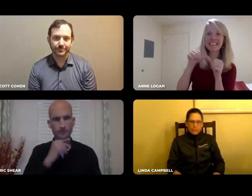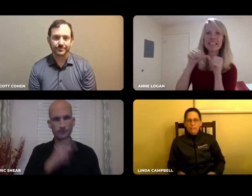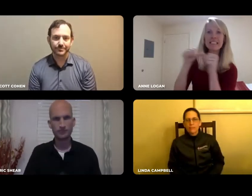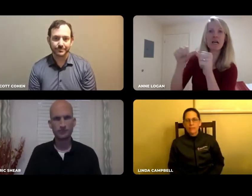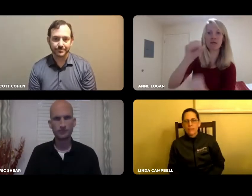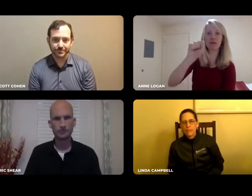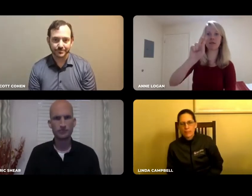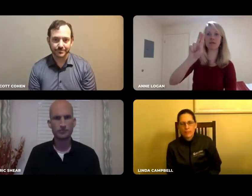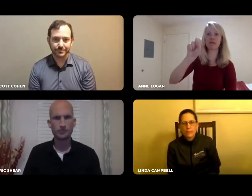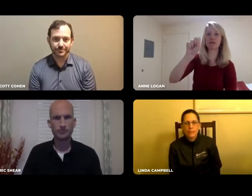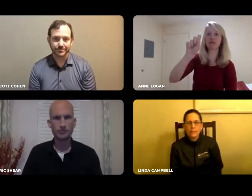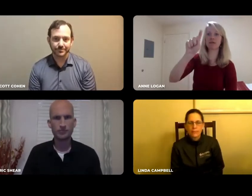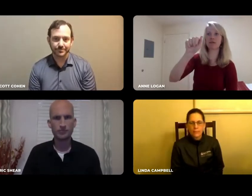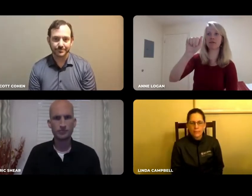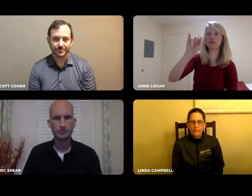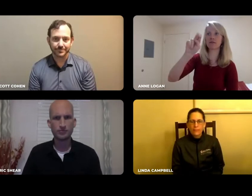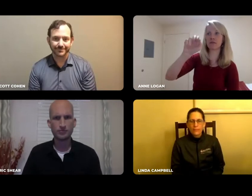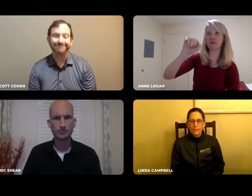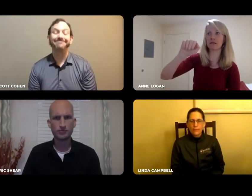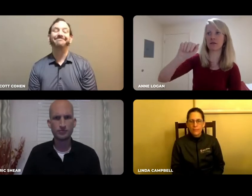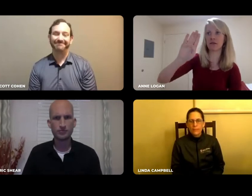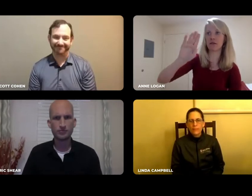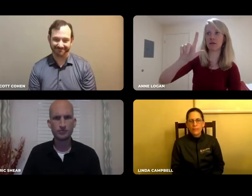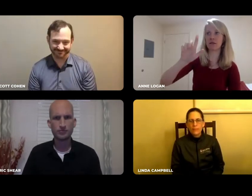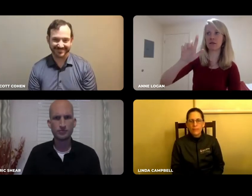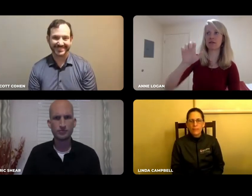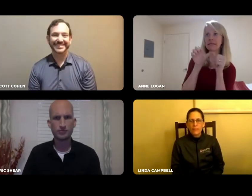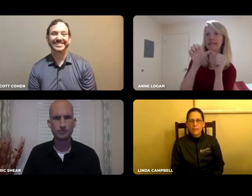I wanted to get into sustainable farming.